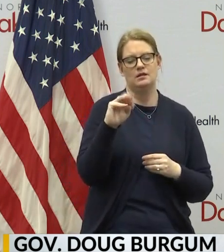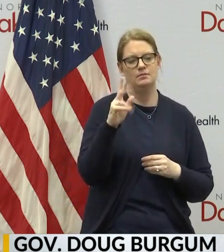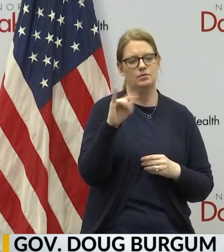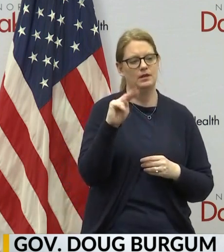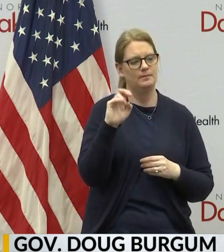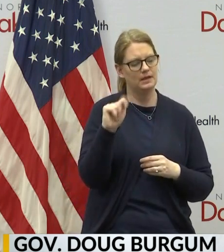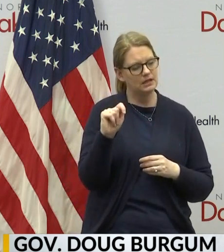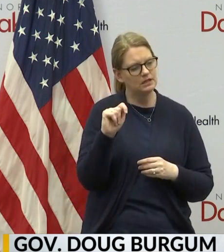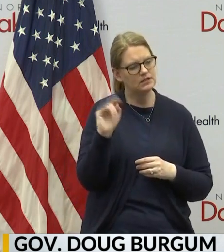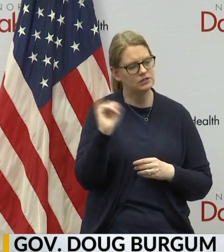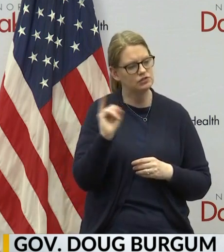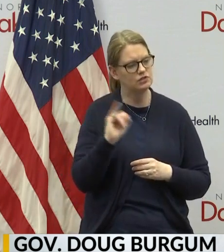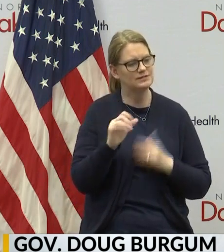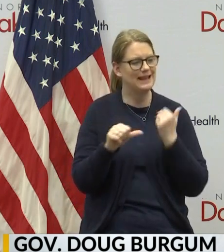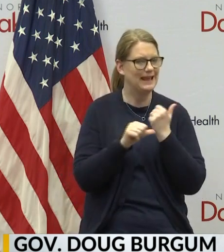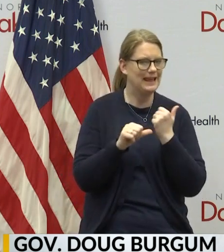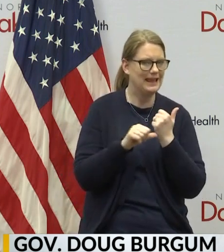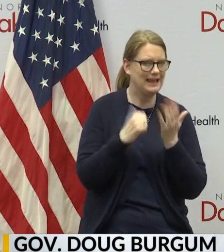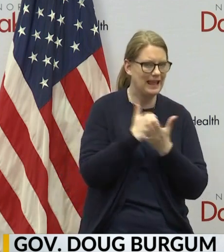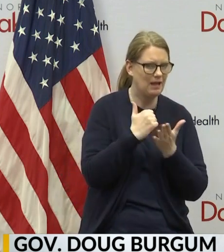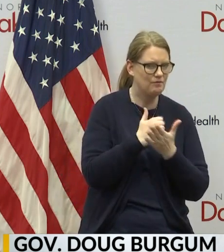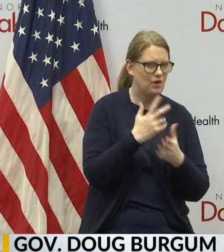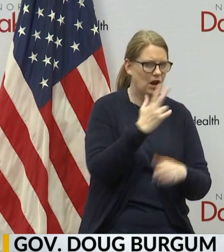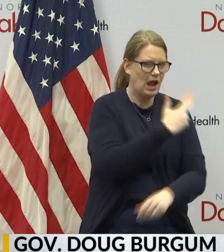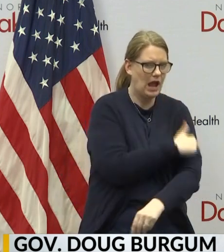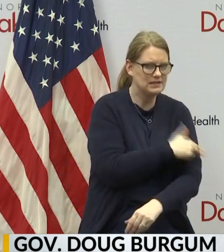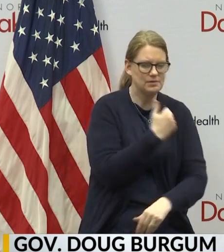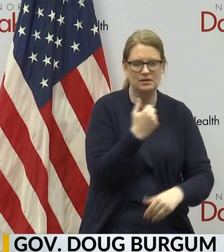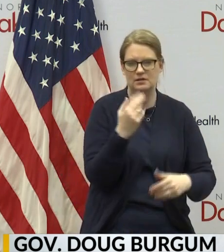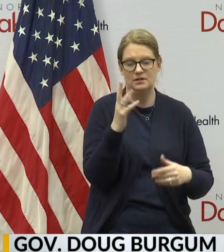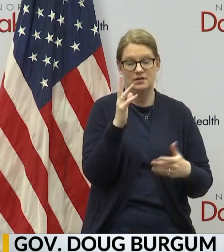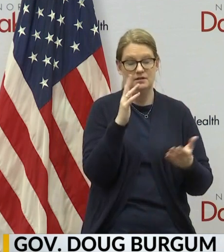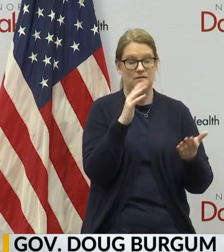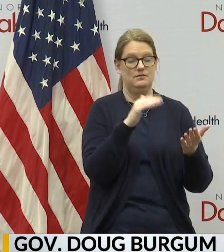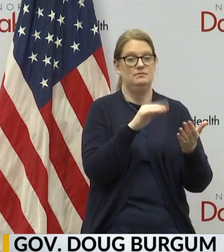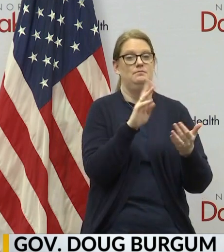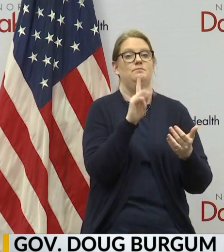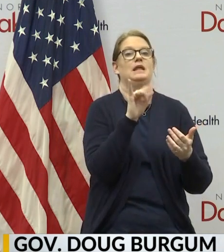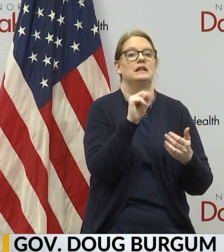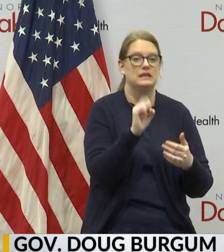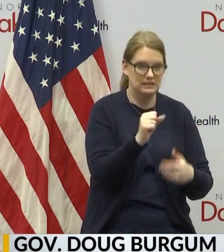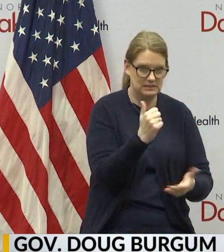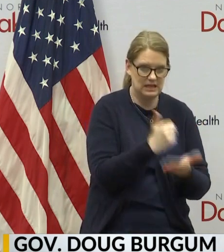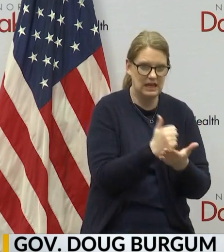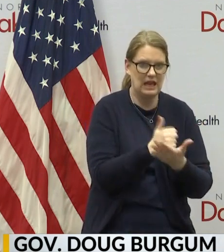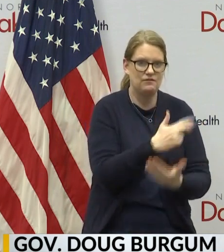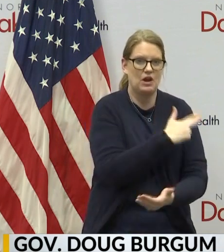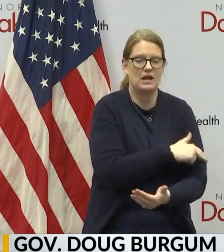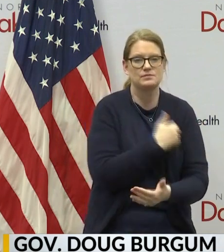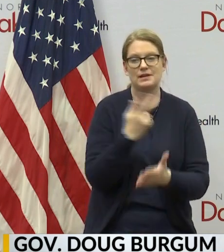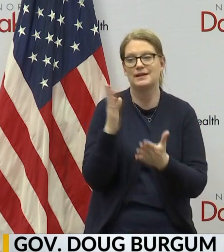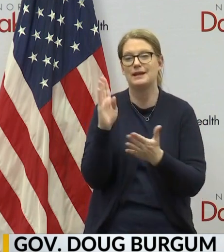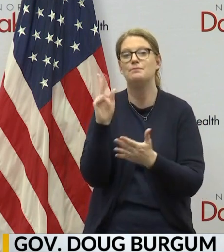INCOME LEVELS FOR 2018. IT EXPANDS A DRAMATIC EXPANSION